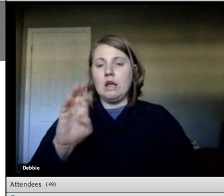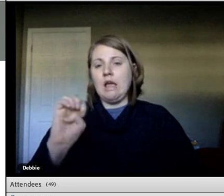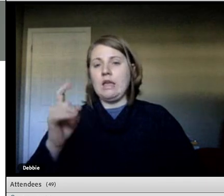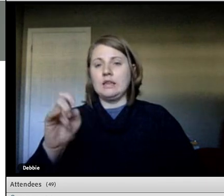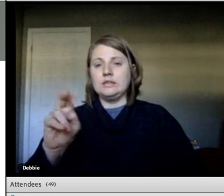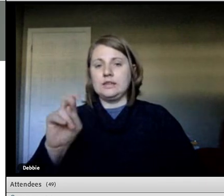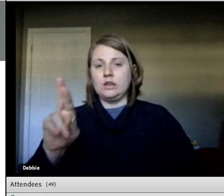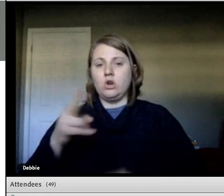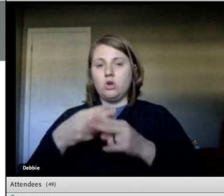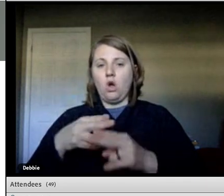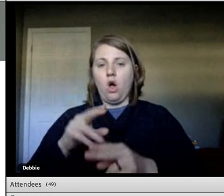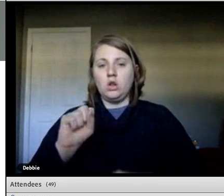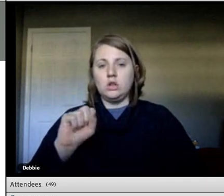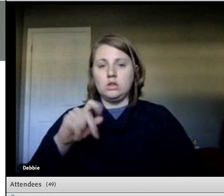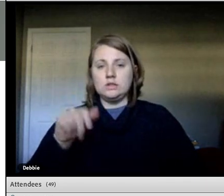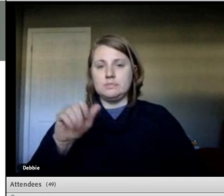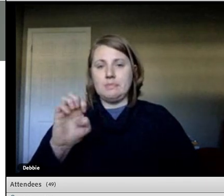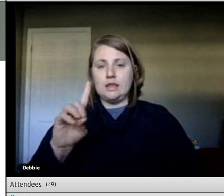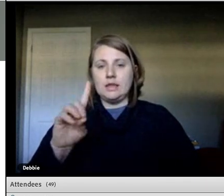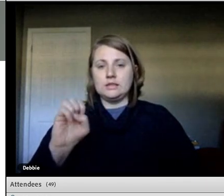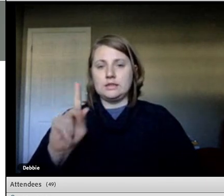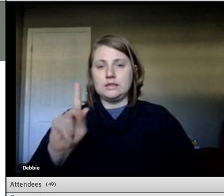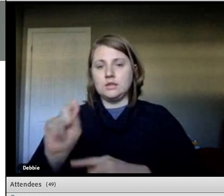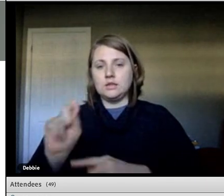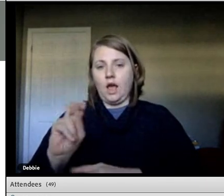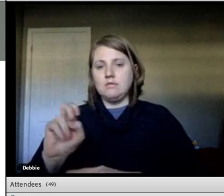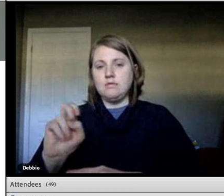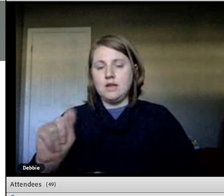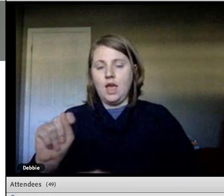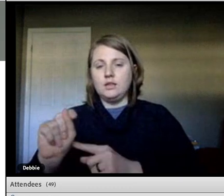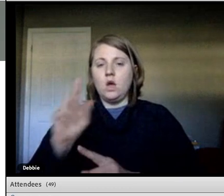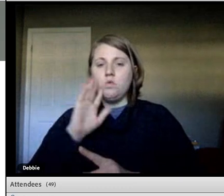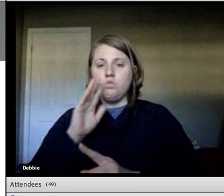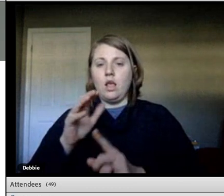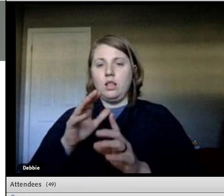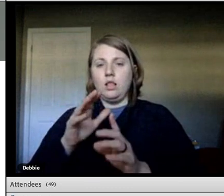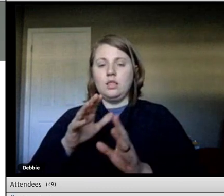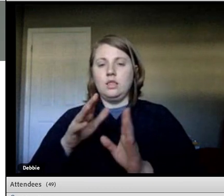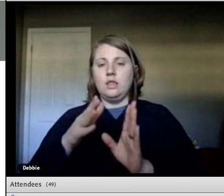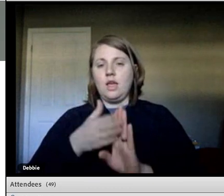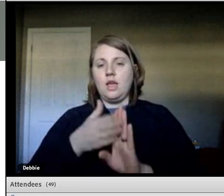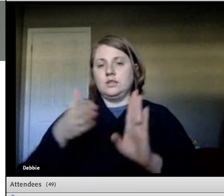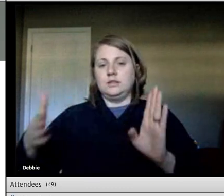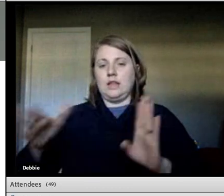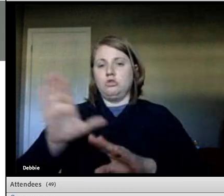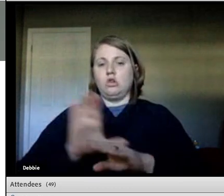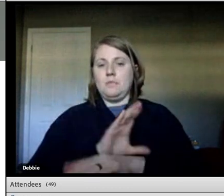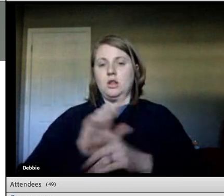and it will extend your computer to a second device, so I can set up my laptop next to me,